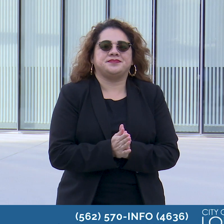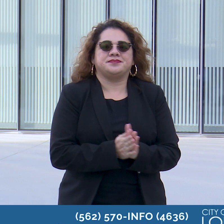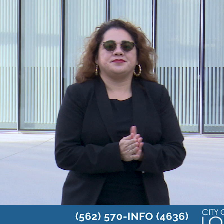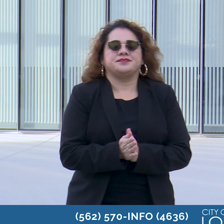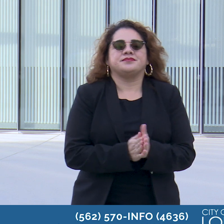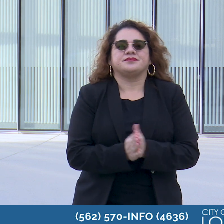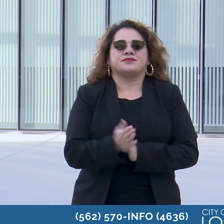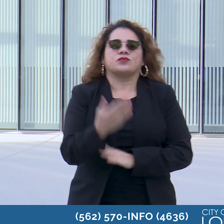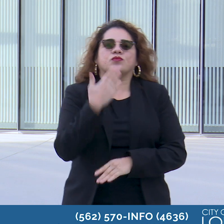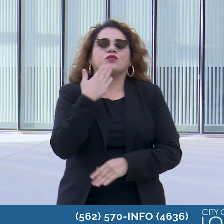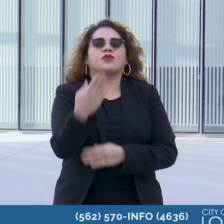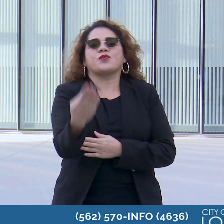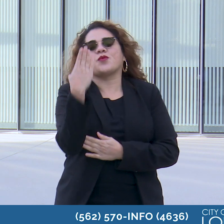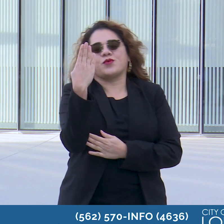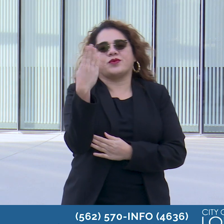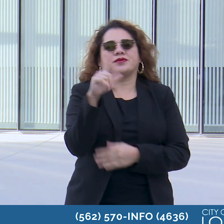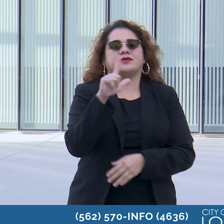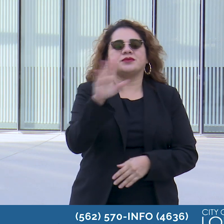Well good morning Long Beach.